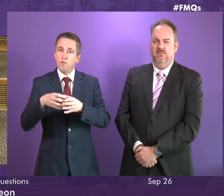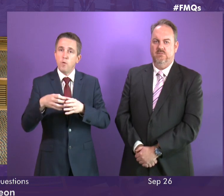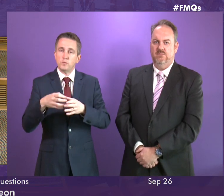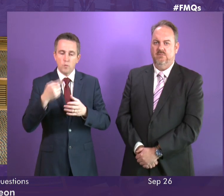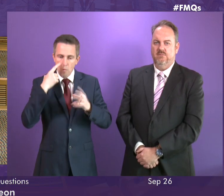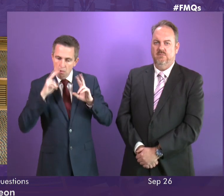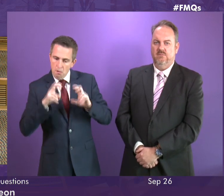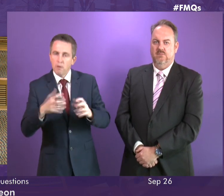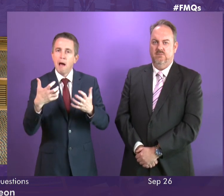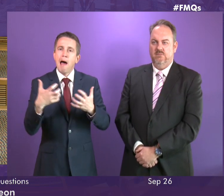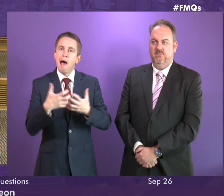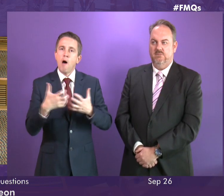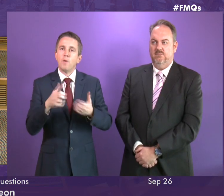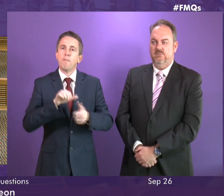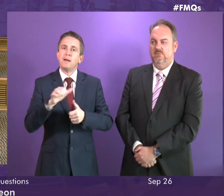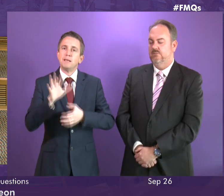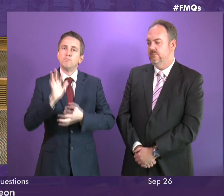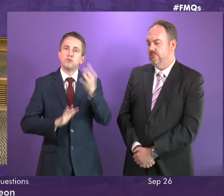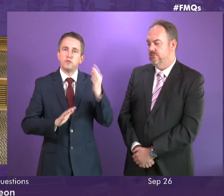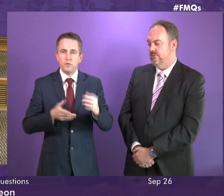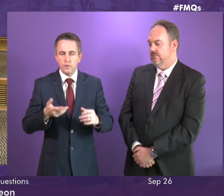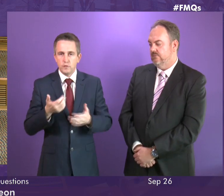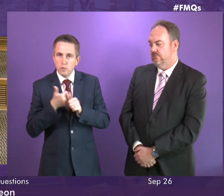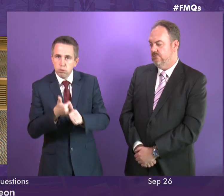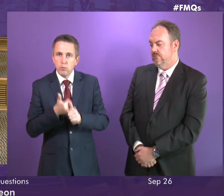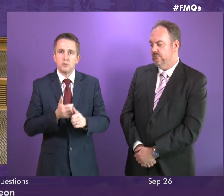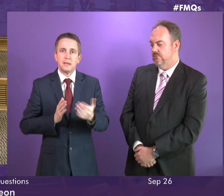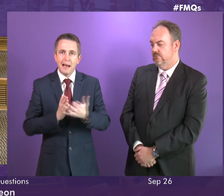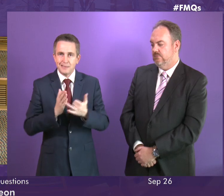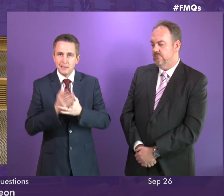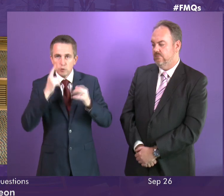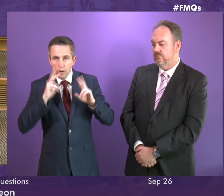better tackled, and that will be informed by the experiences of victims themselves.